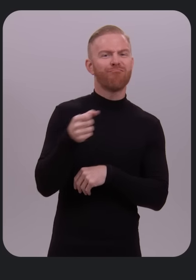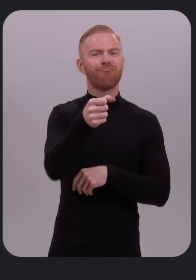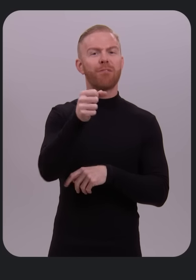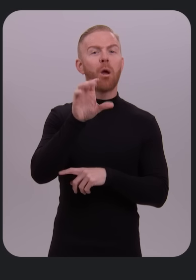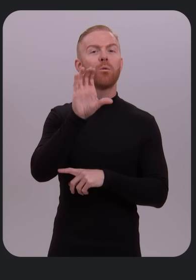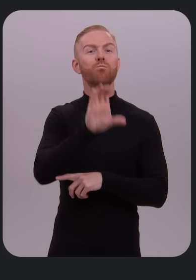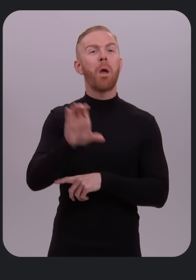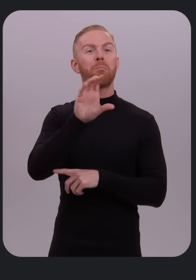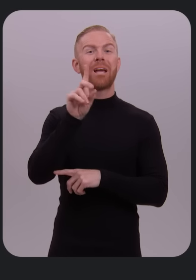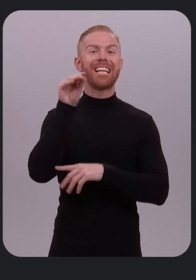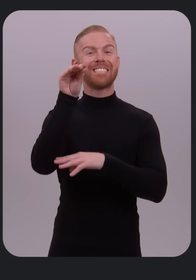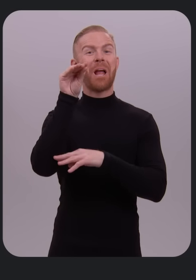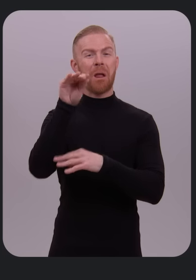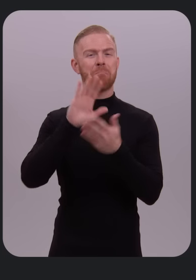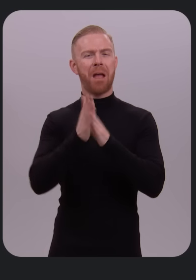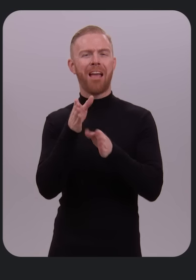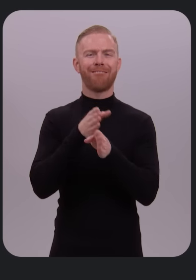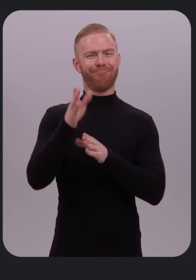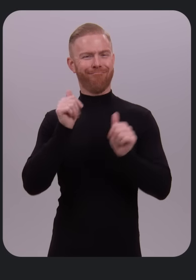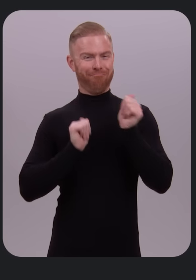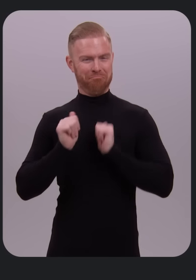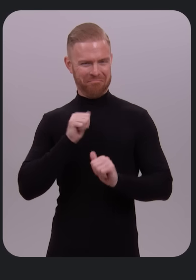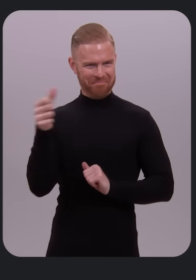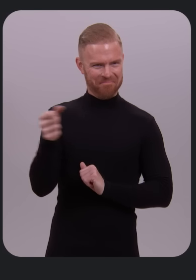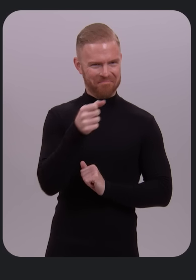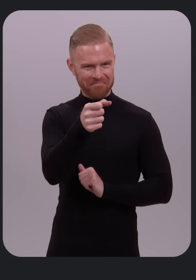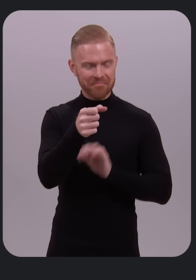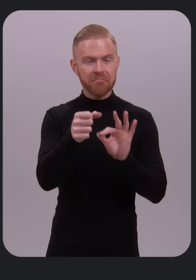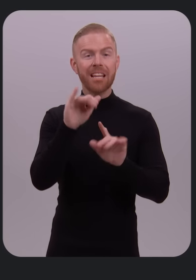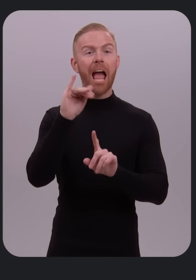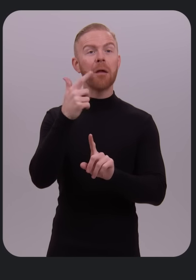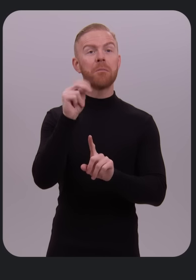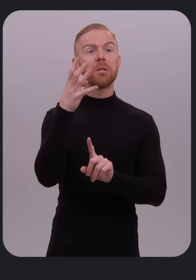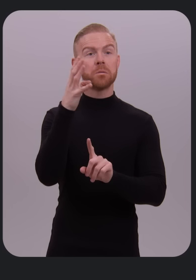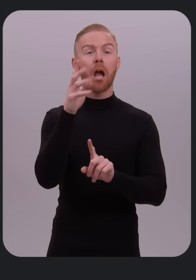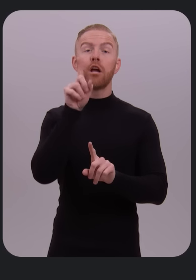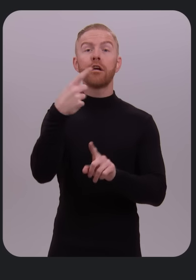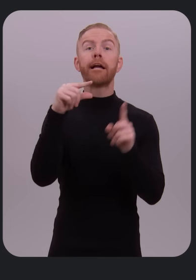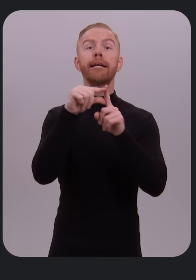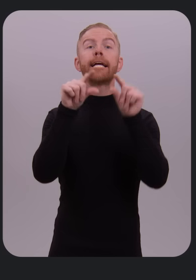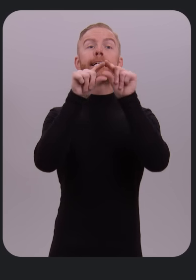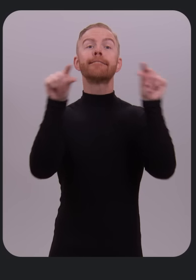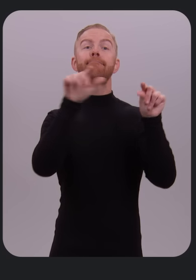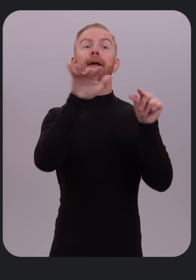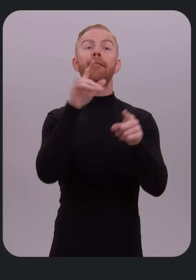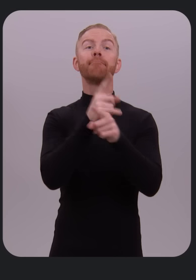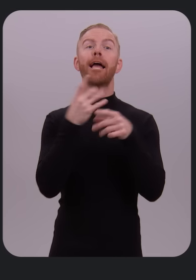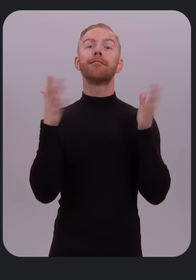Imagen 4 doesn't just get the text and spelling right, it's actually making creative choices,